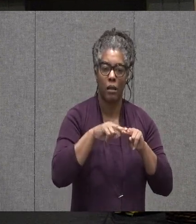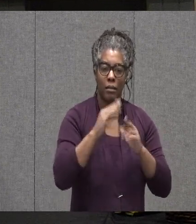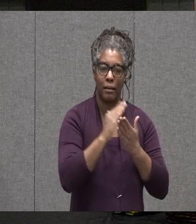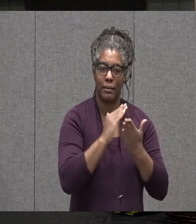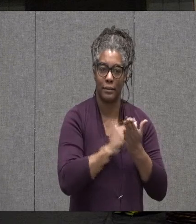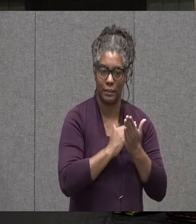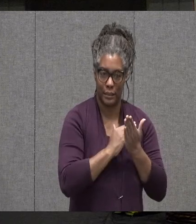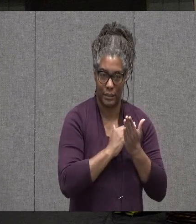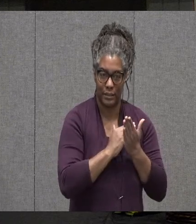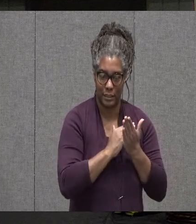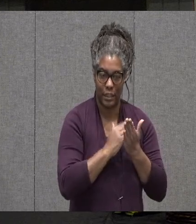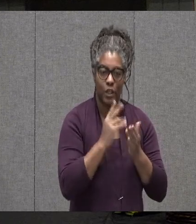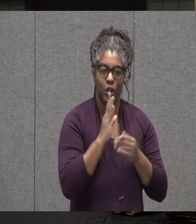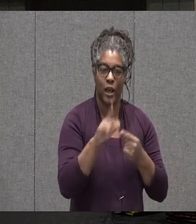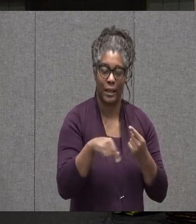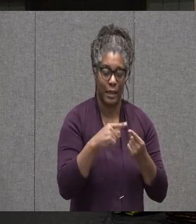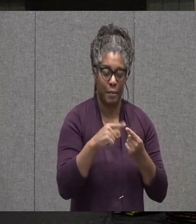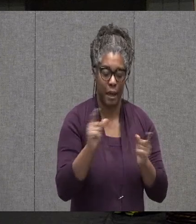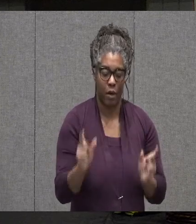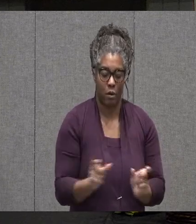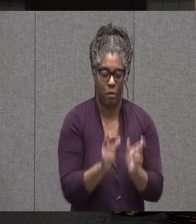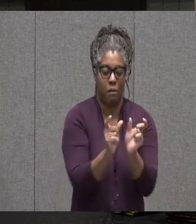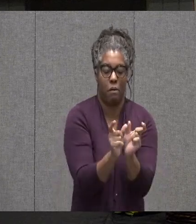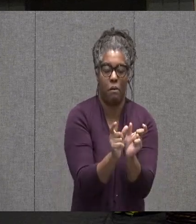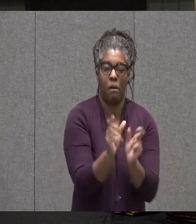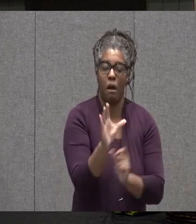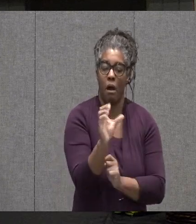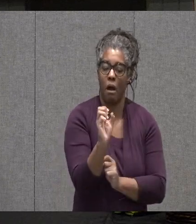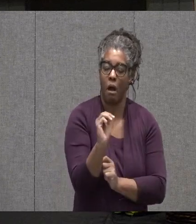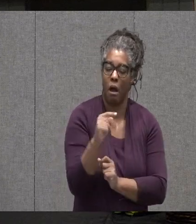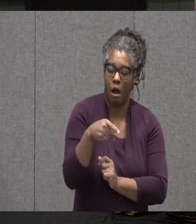or two words that are put together to make a bigger word.